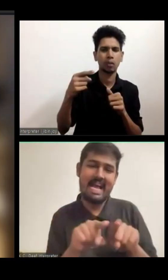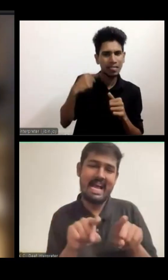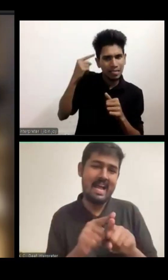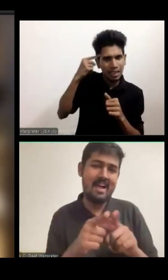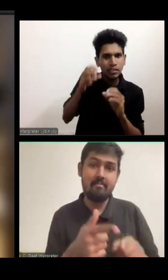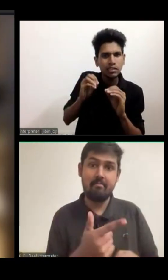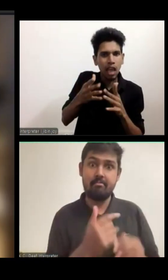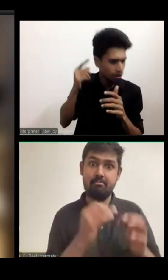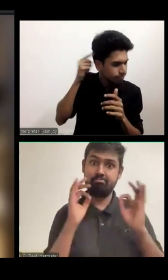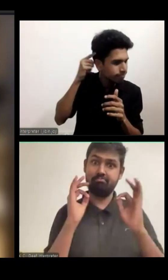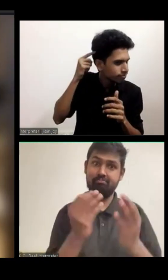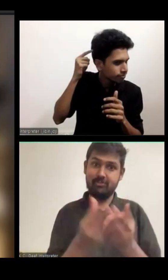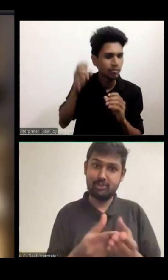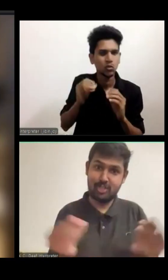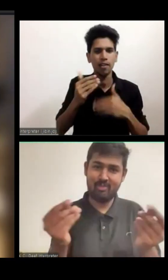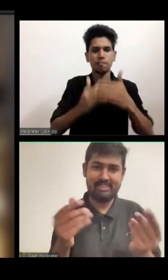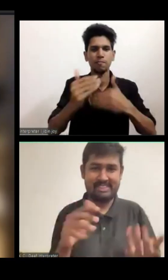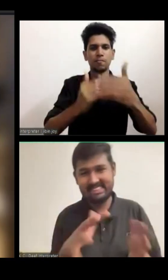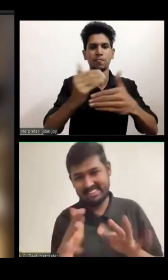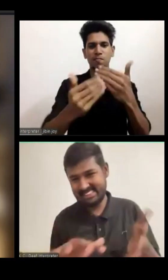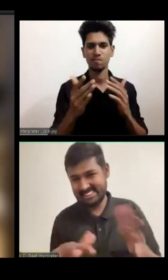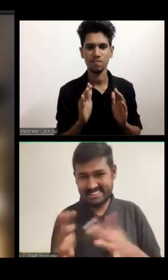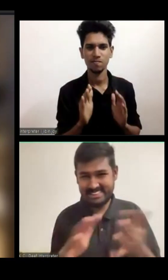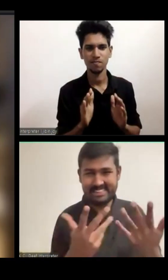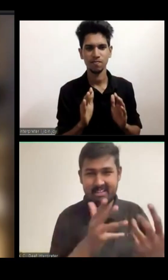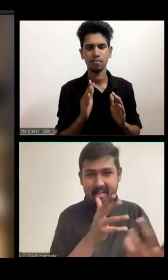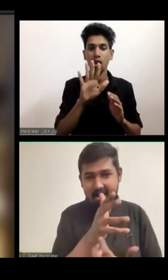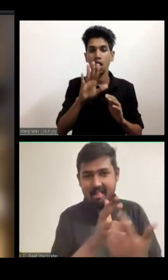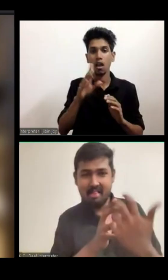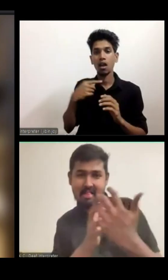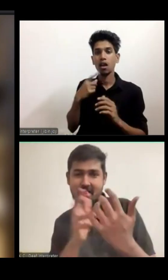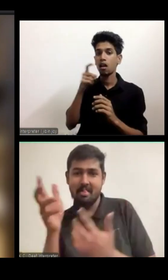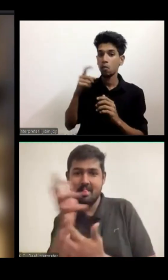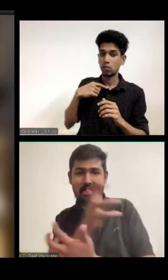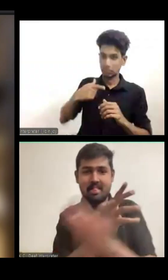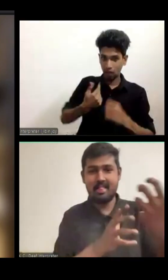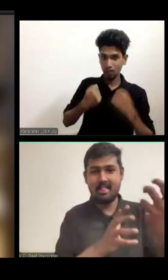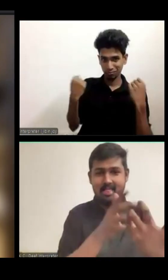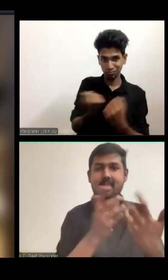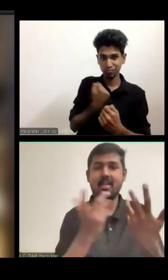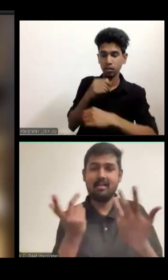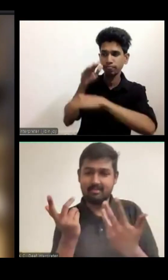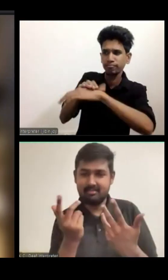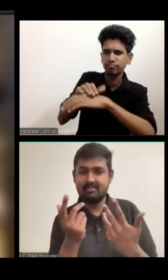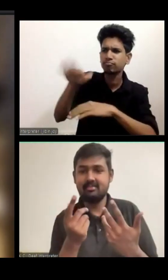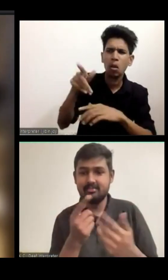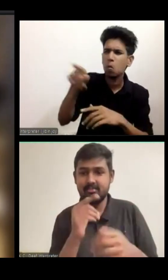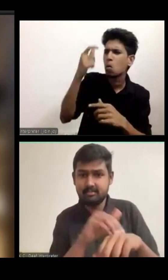Let us reach out to our users... And ask them... What are the problems they are facing... Or what we can do... And what they want to learn...